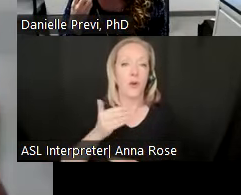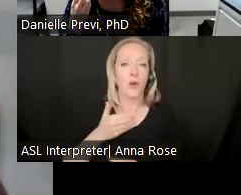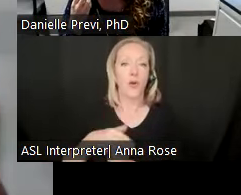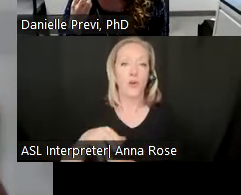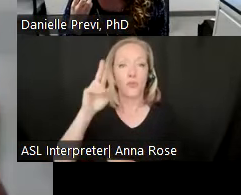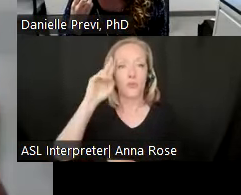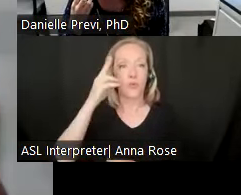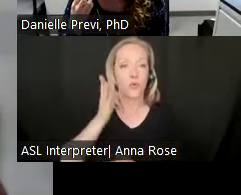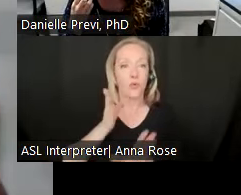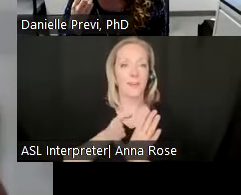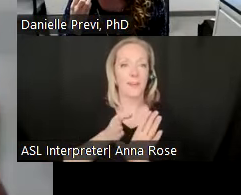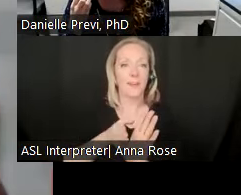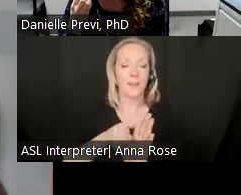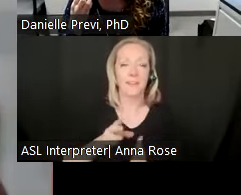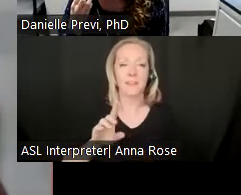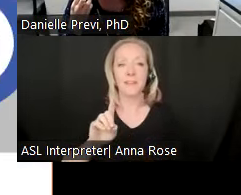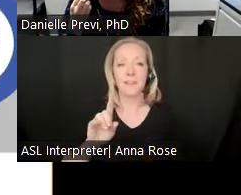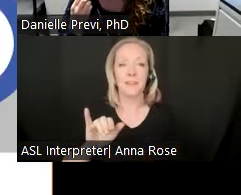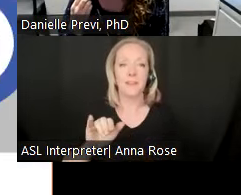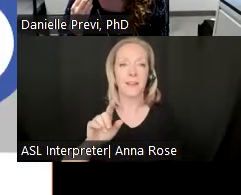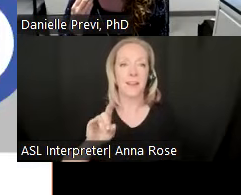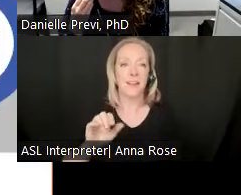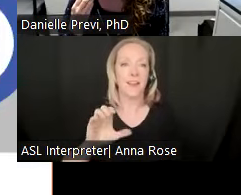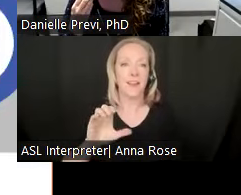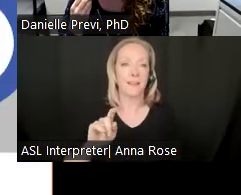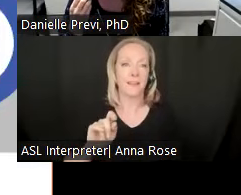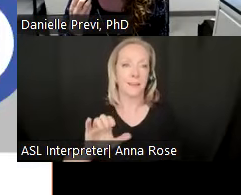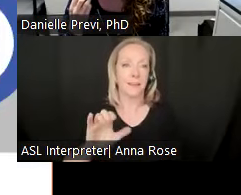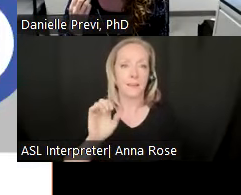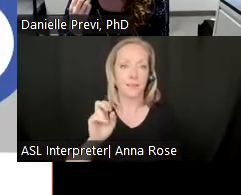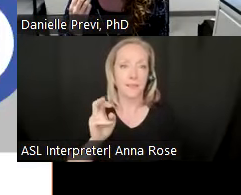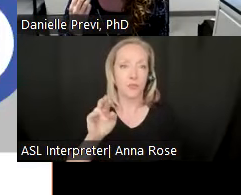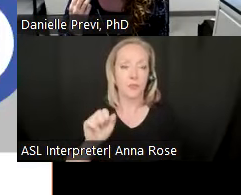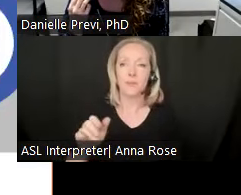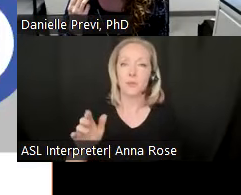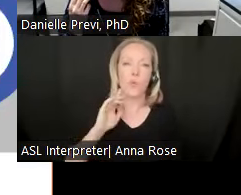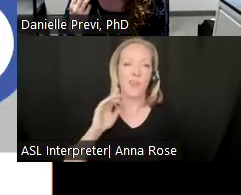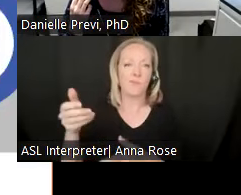didactic series that brings you experts in the field, covering different topics each week.